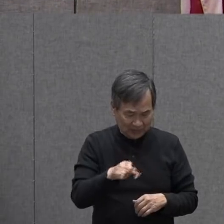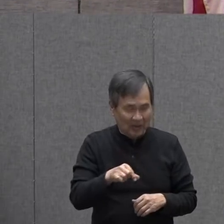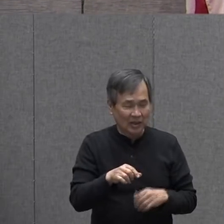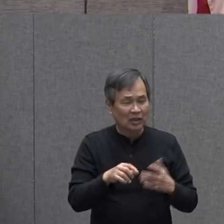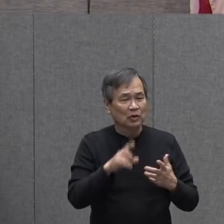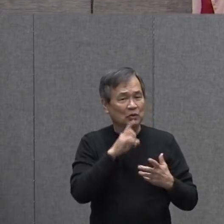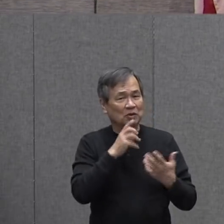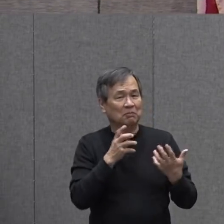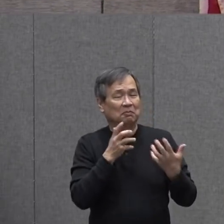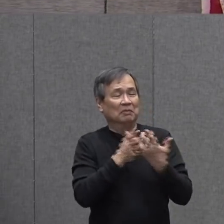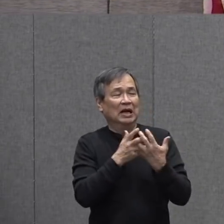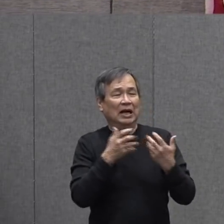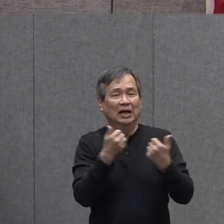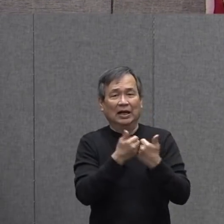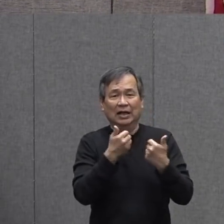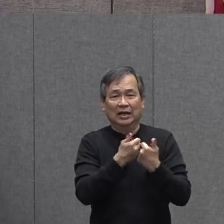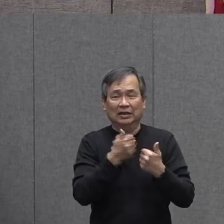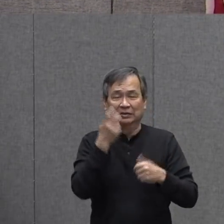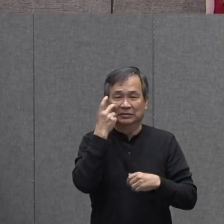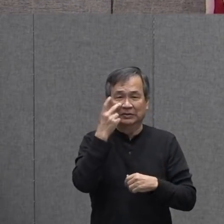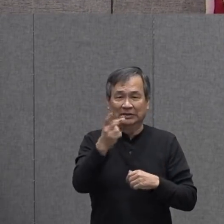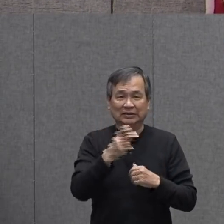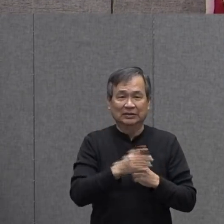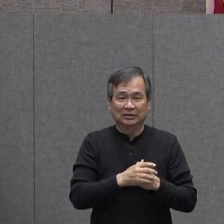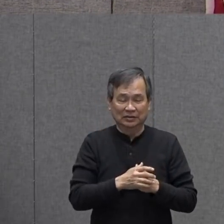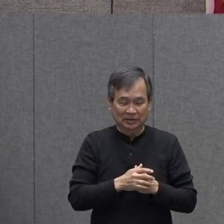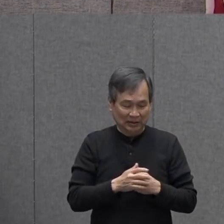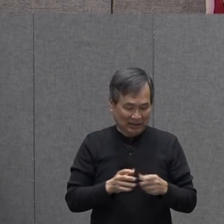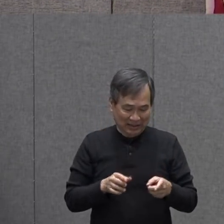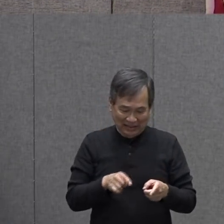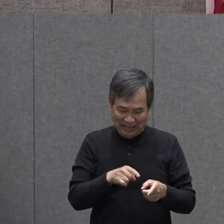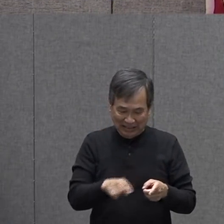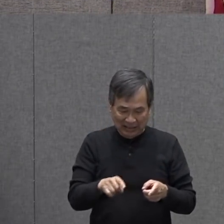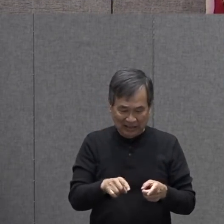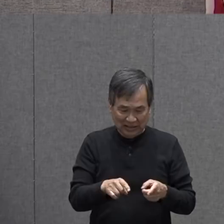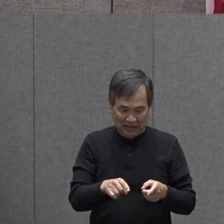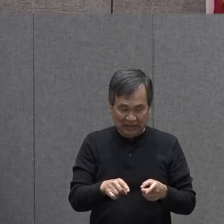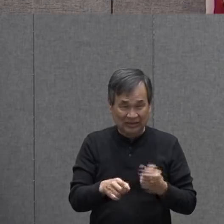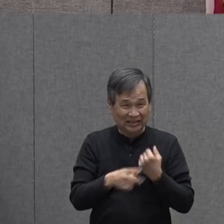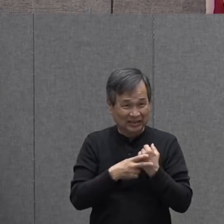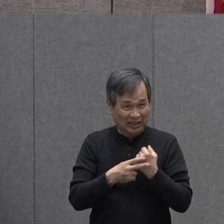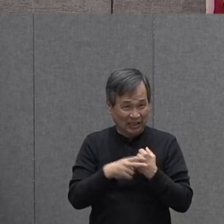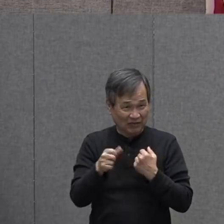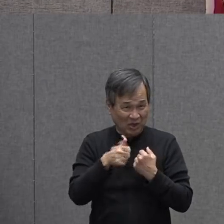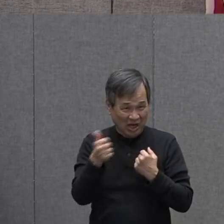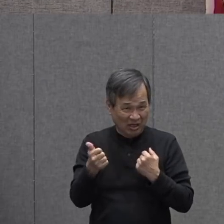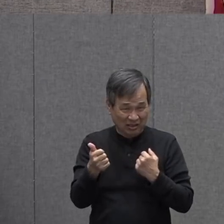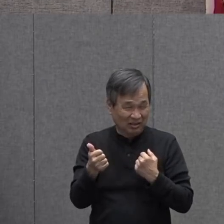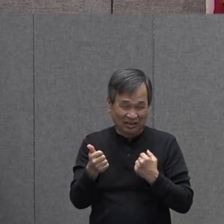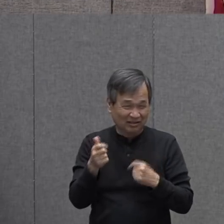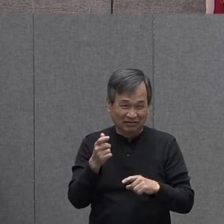for this piece right here. I don't see that I could reuse these, maybe as easily, I'd have to get creative.